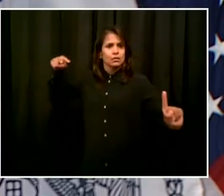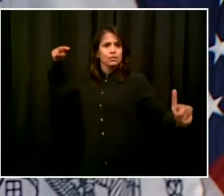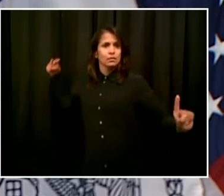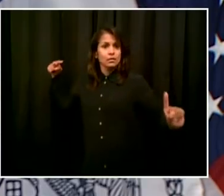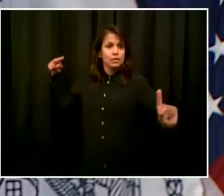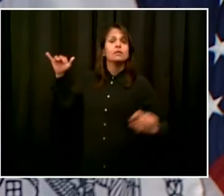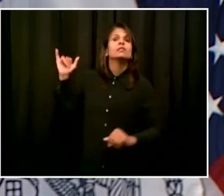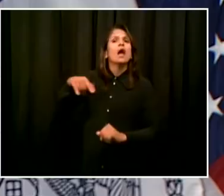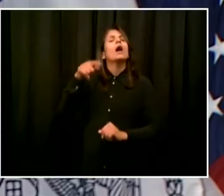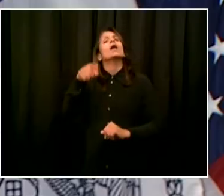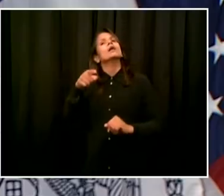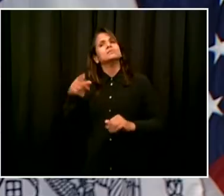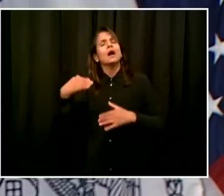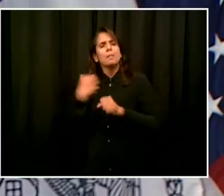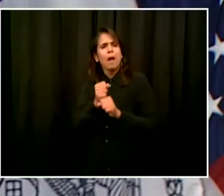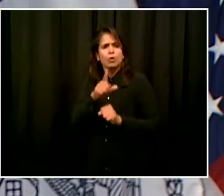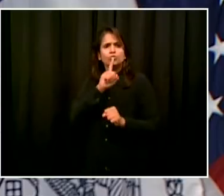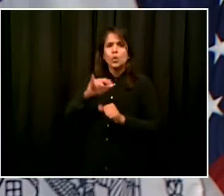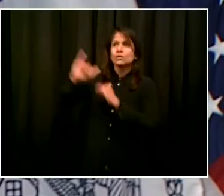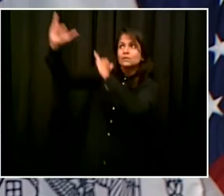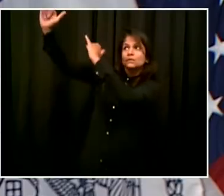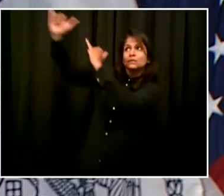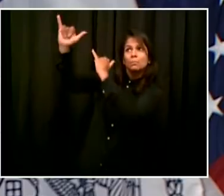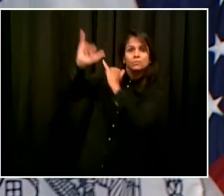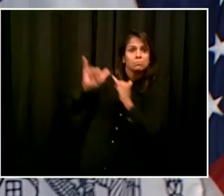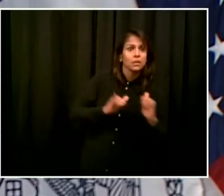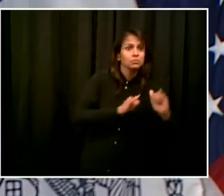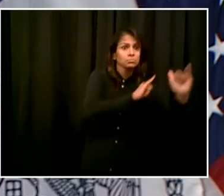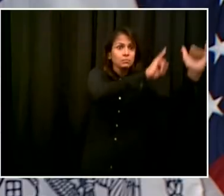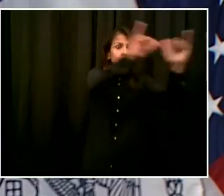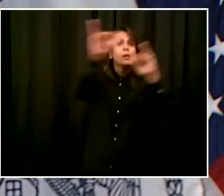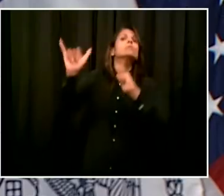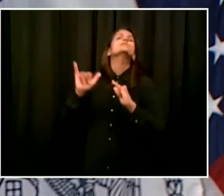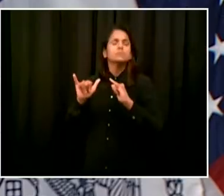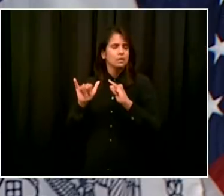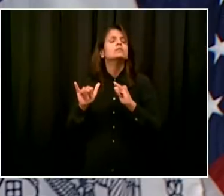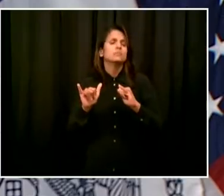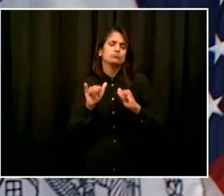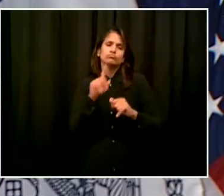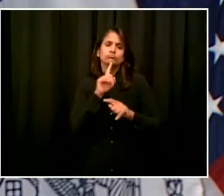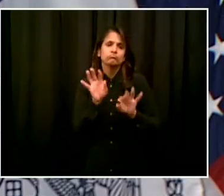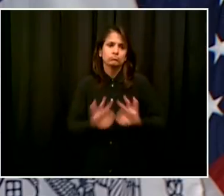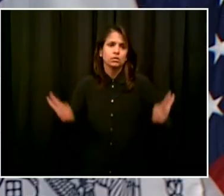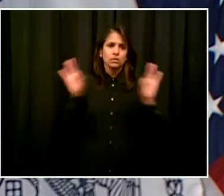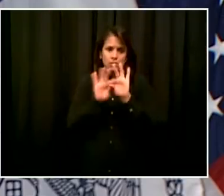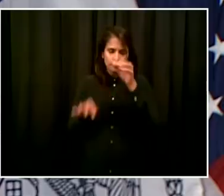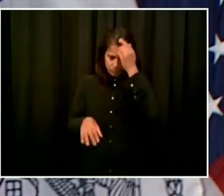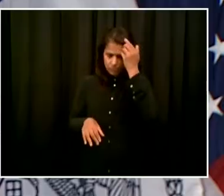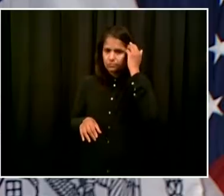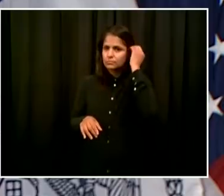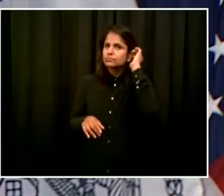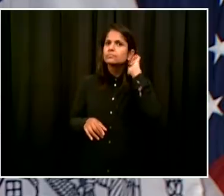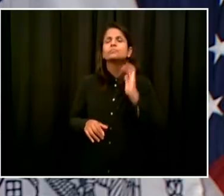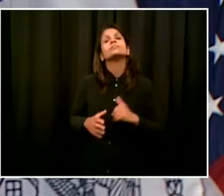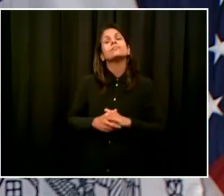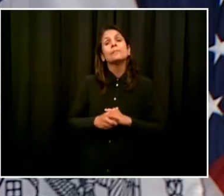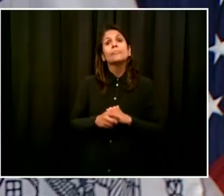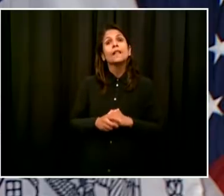AND PHYSICAL HEALTH ON THE SAME STANDING S I THE WAY TO AUCTAY LL AND SURE A LOT OF